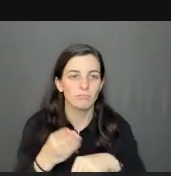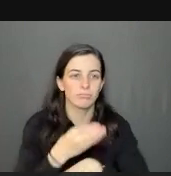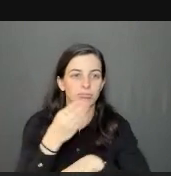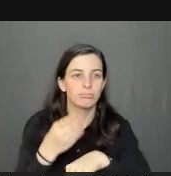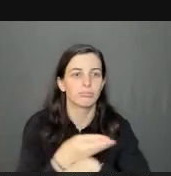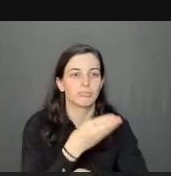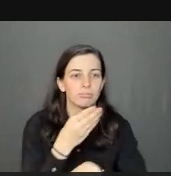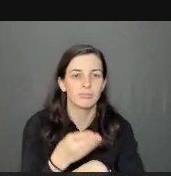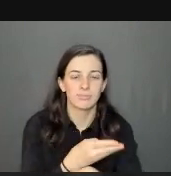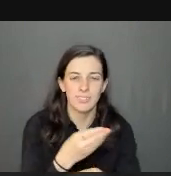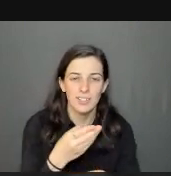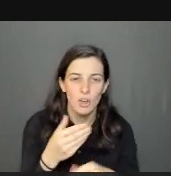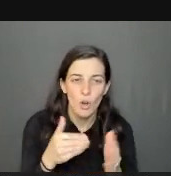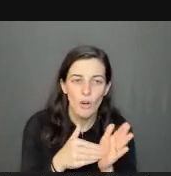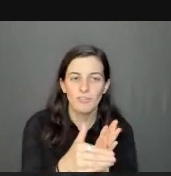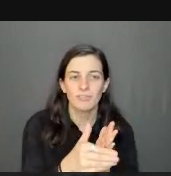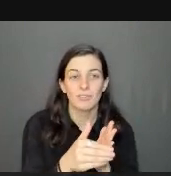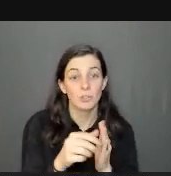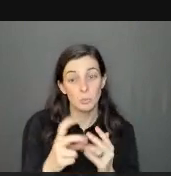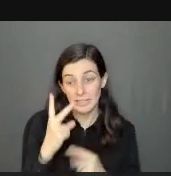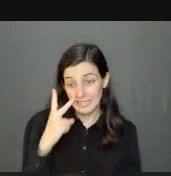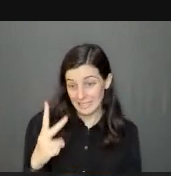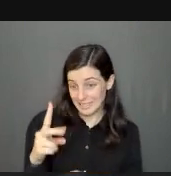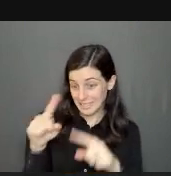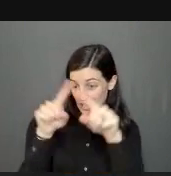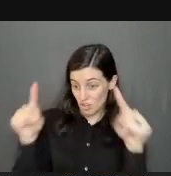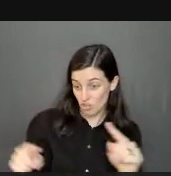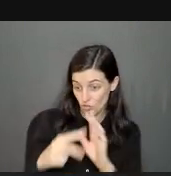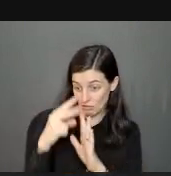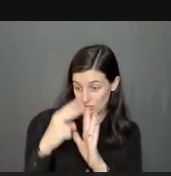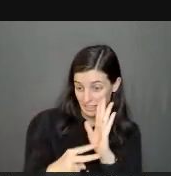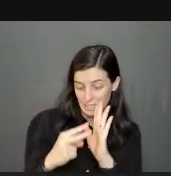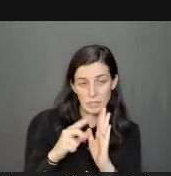You can see your screen here as something very sophisticated